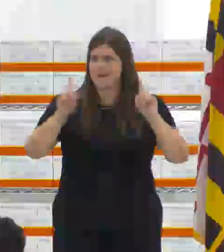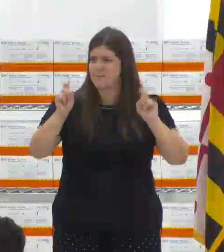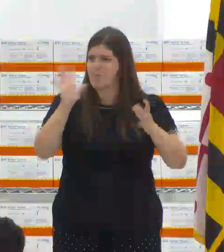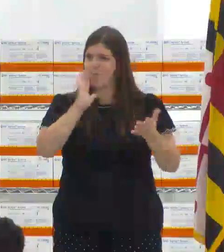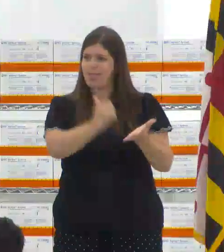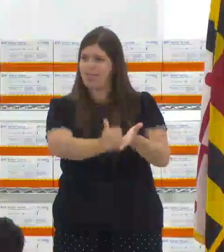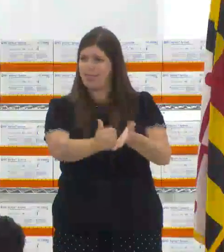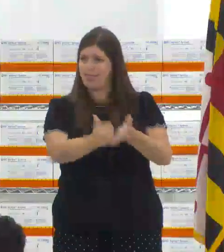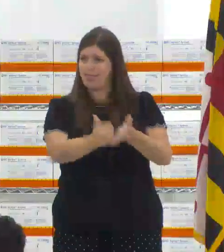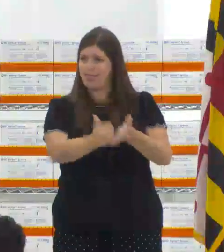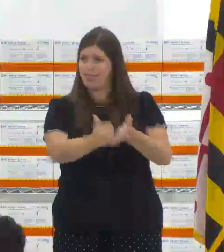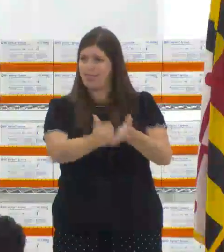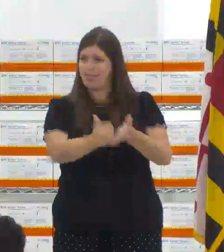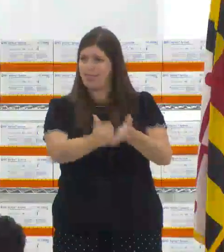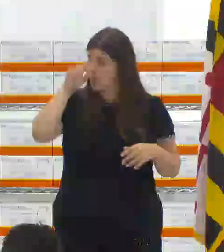Essential workers and working families.